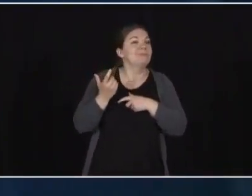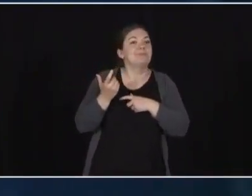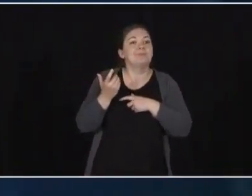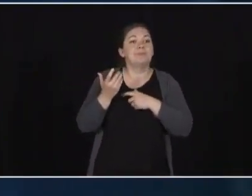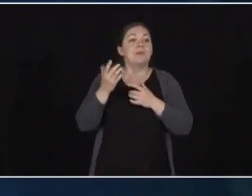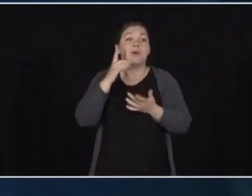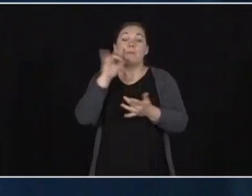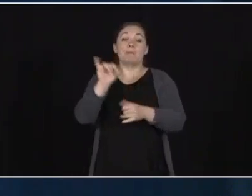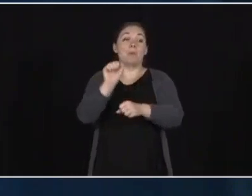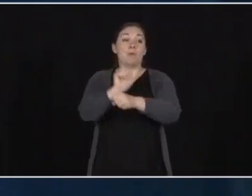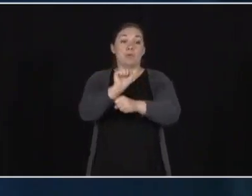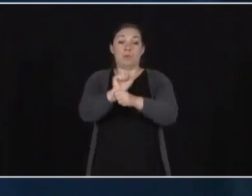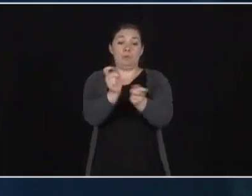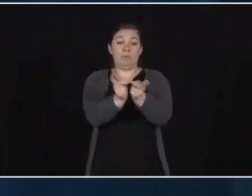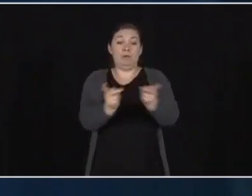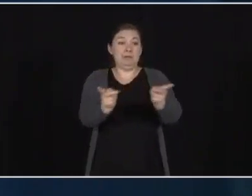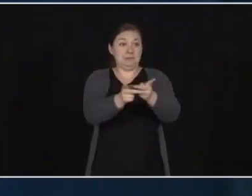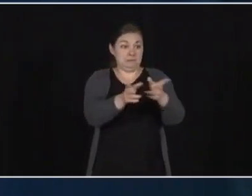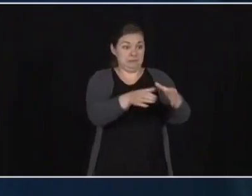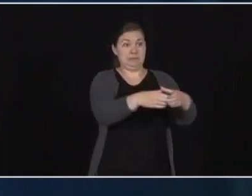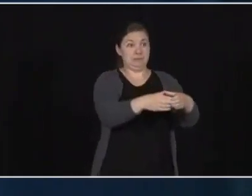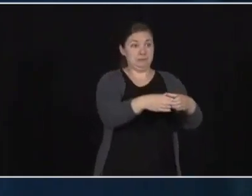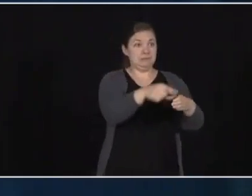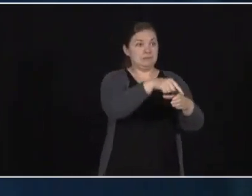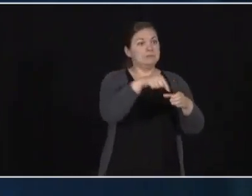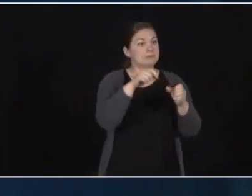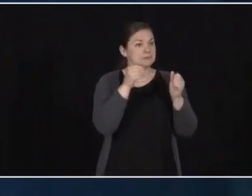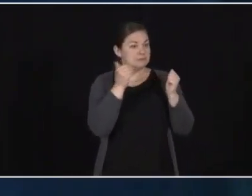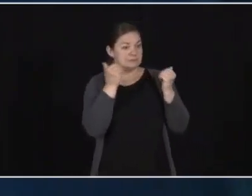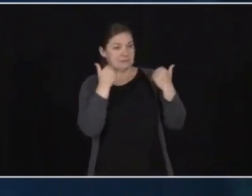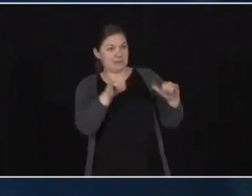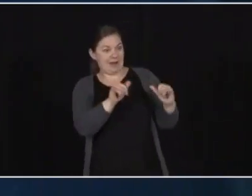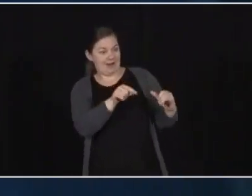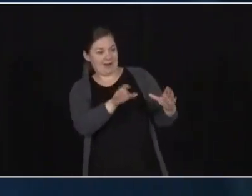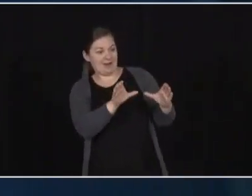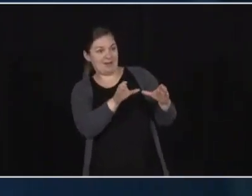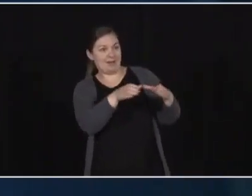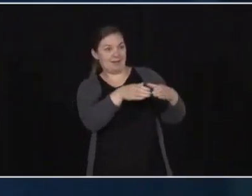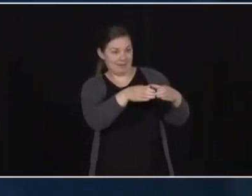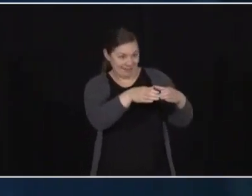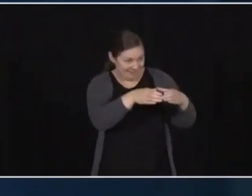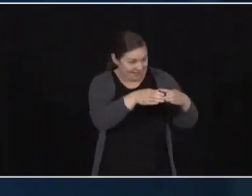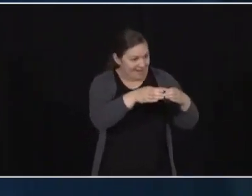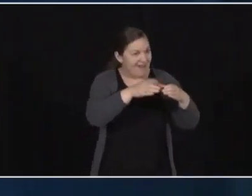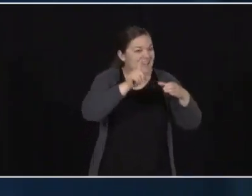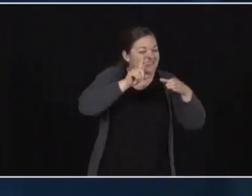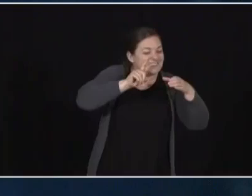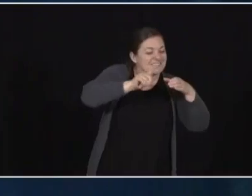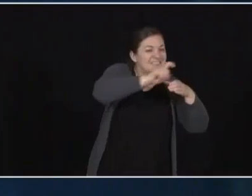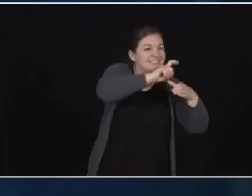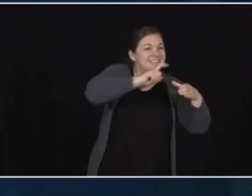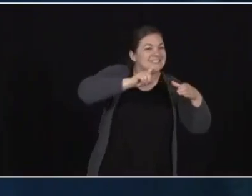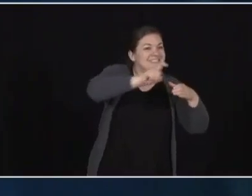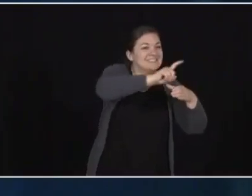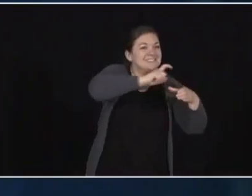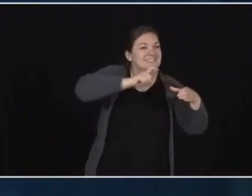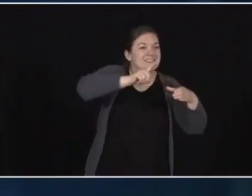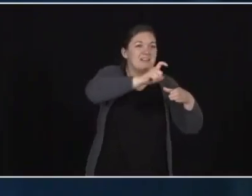but also a different setting like a workplace where all of those different settings may have different reasons to be able to have testing